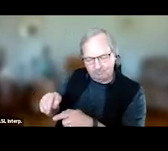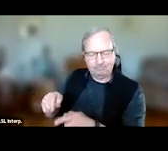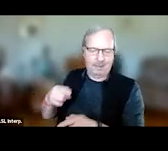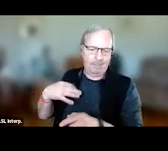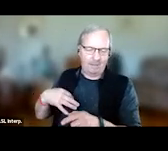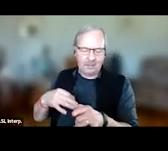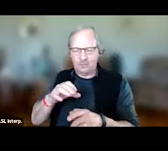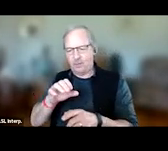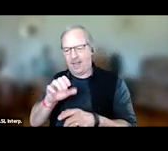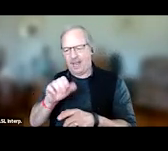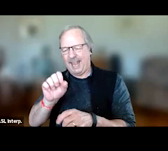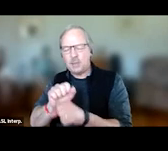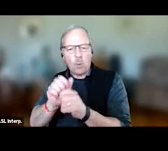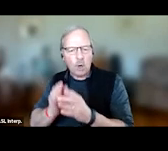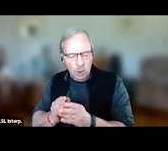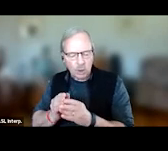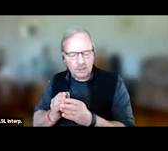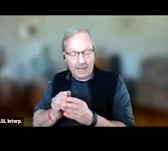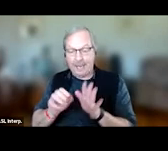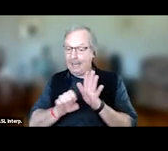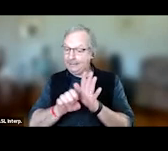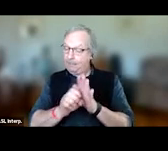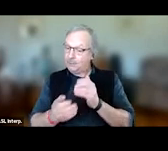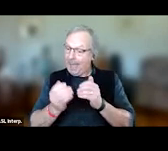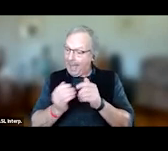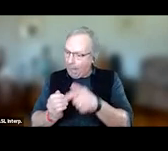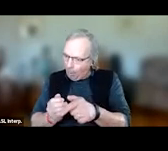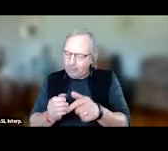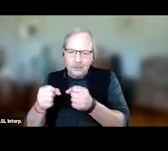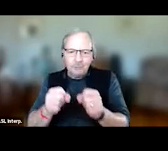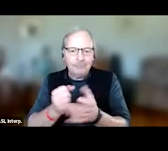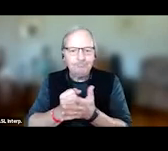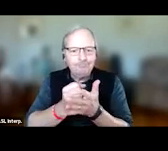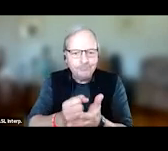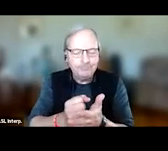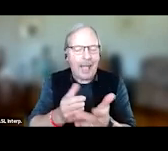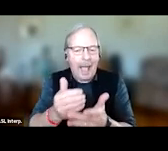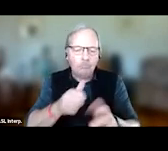and examples of how these strategies can be implemented. So we definitely encourage you to check out this tool,